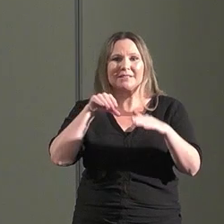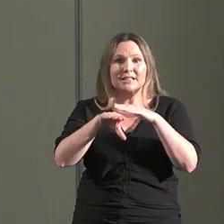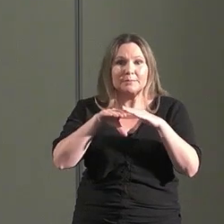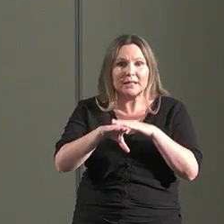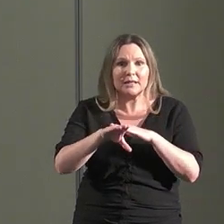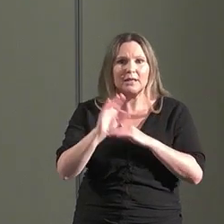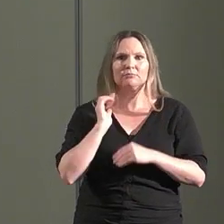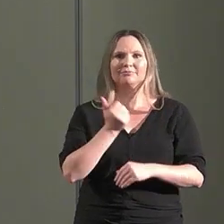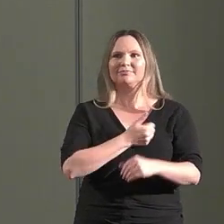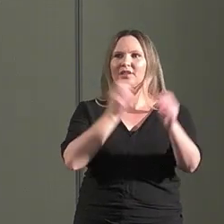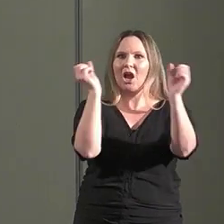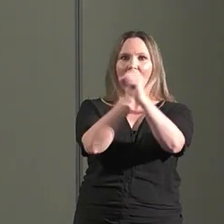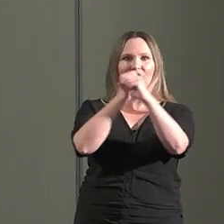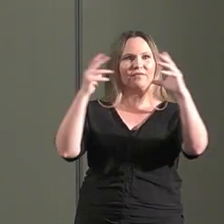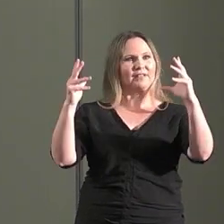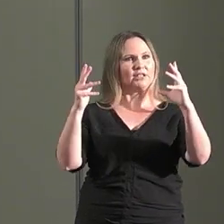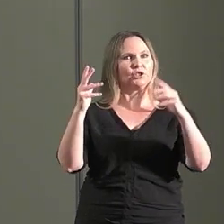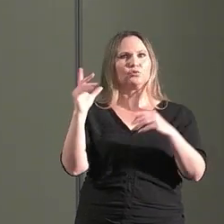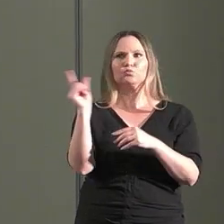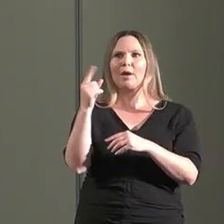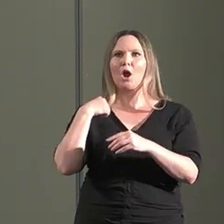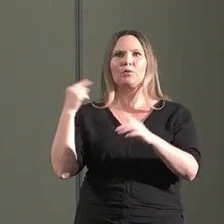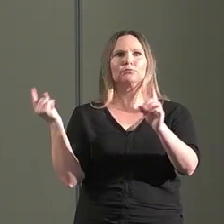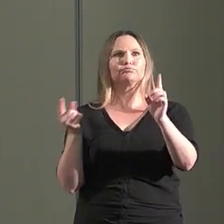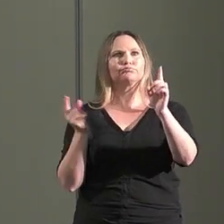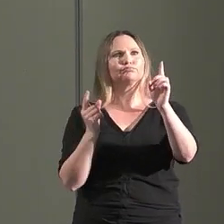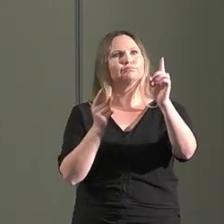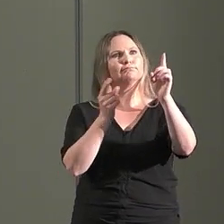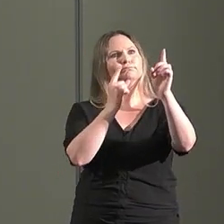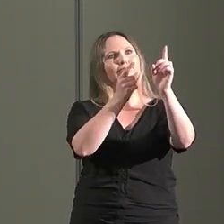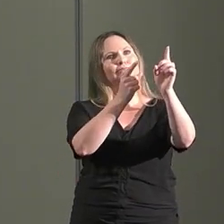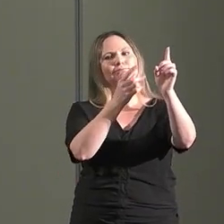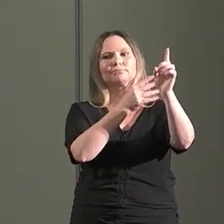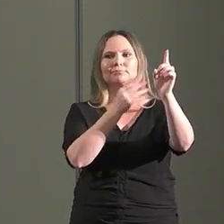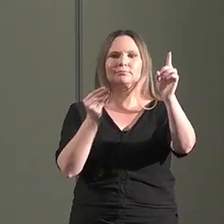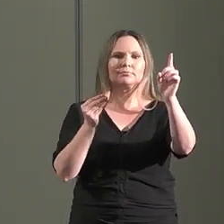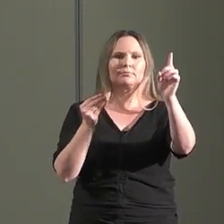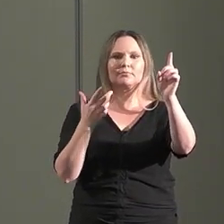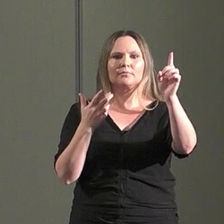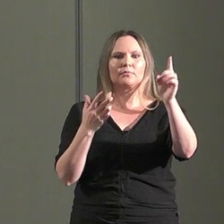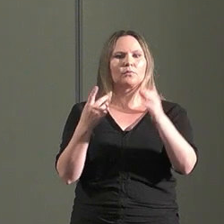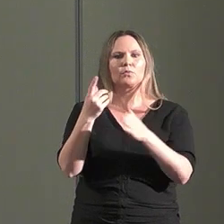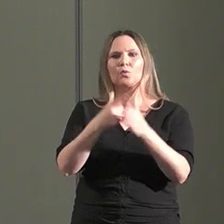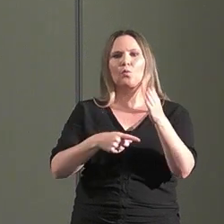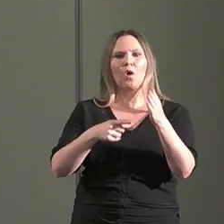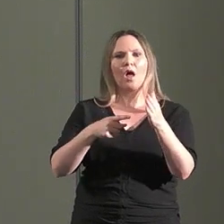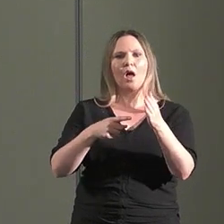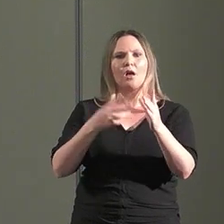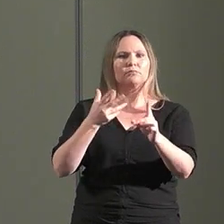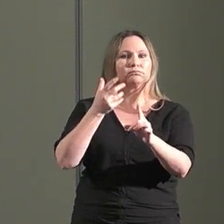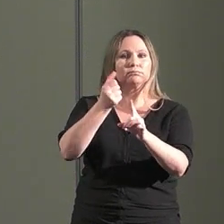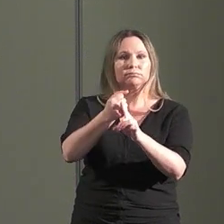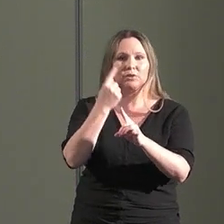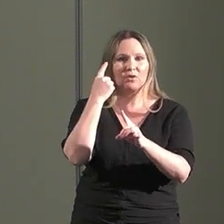vision where we are head and implications.